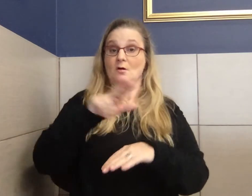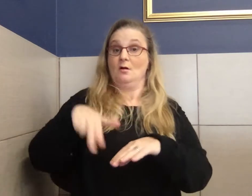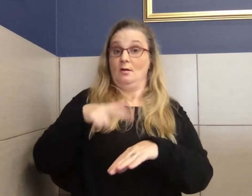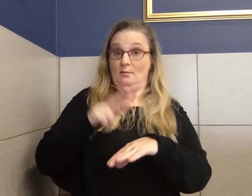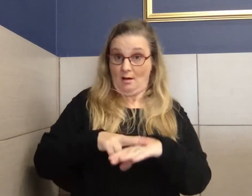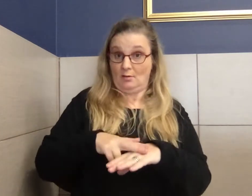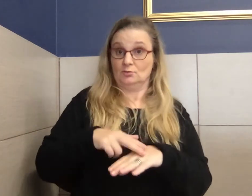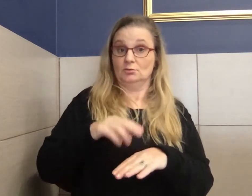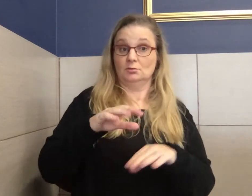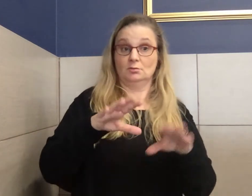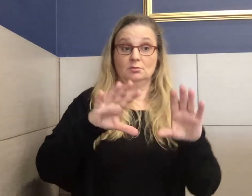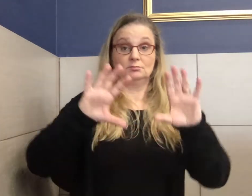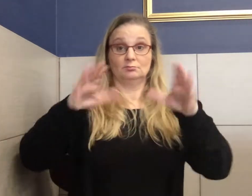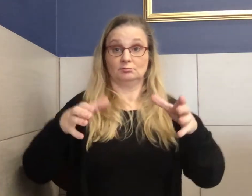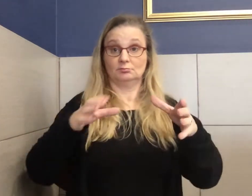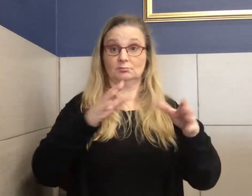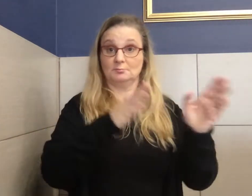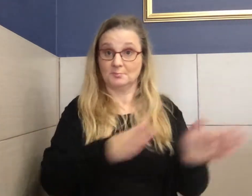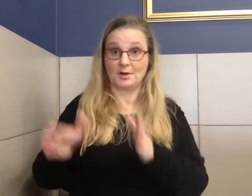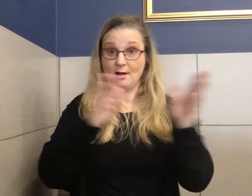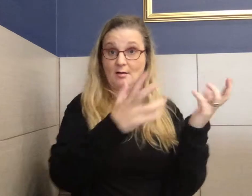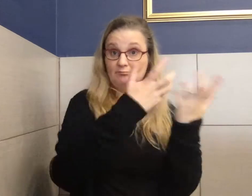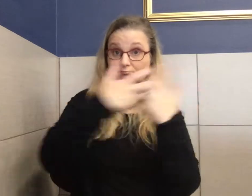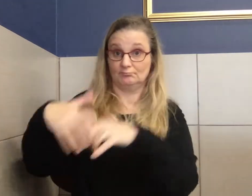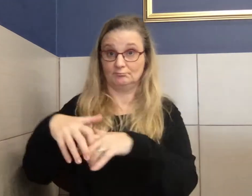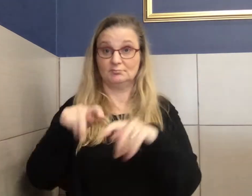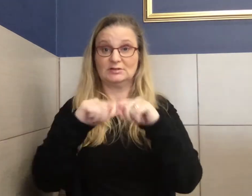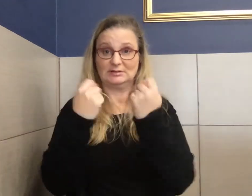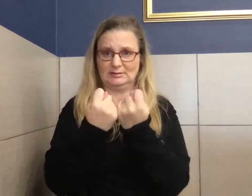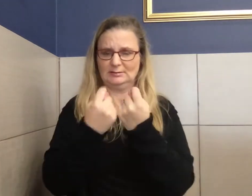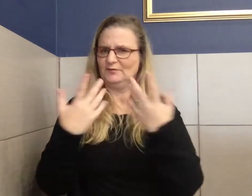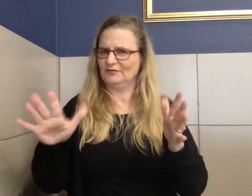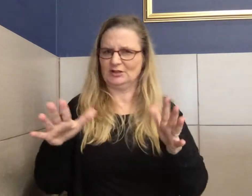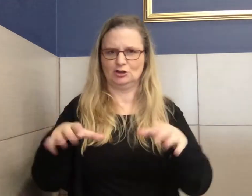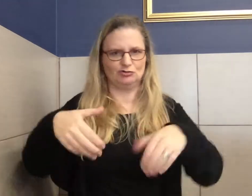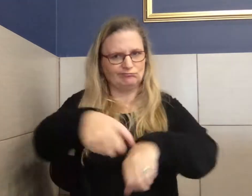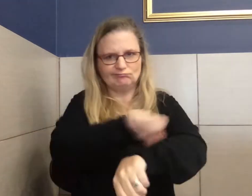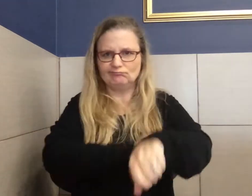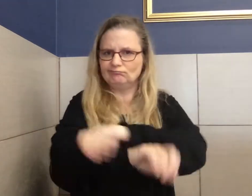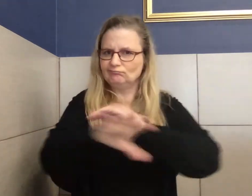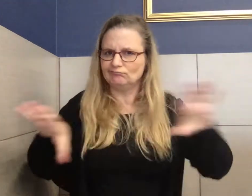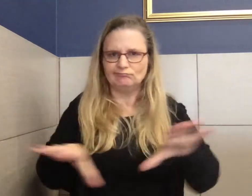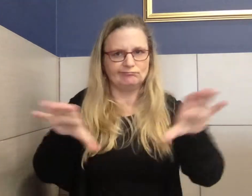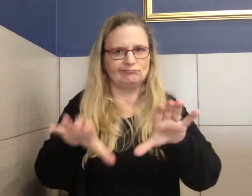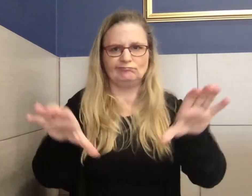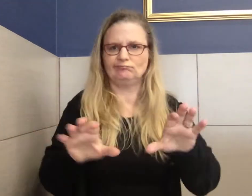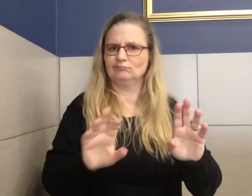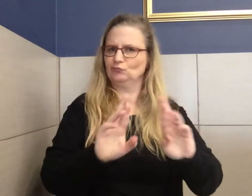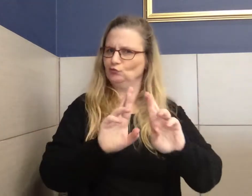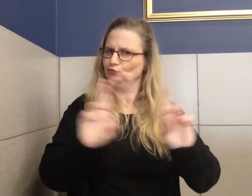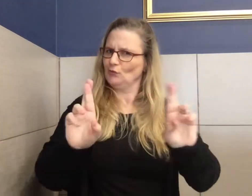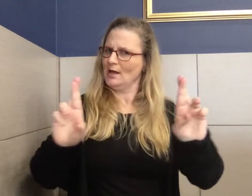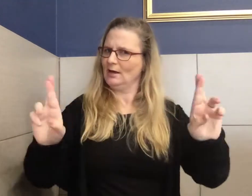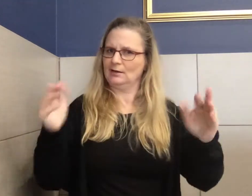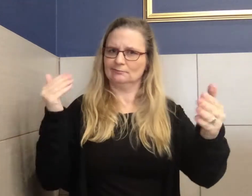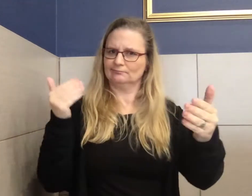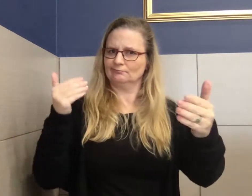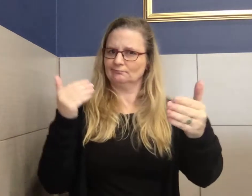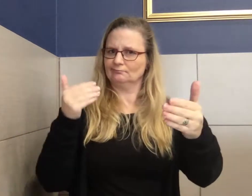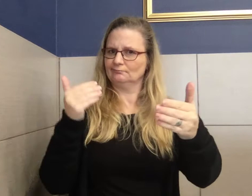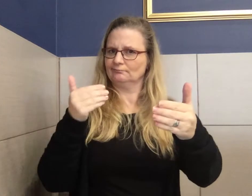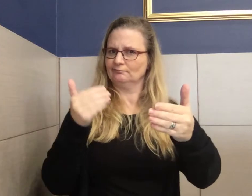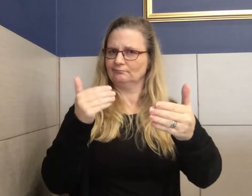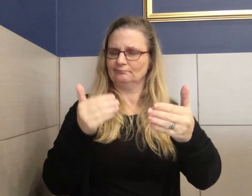The national organizing committee has done its work.